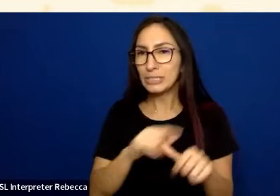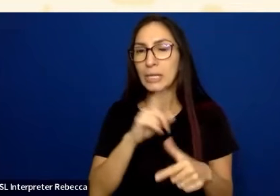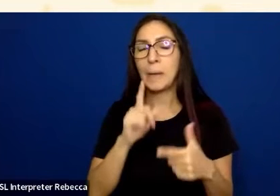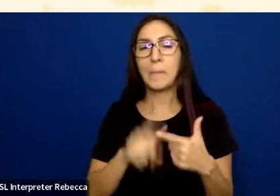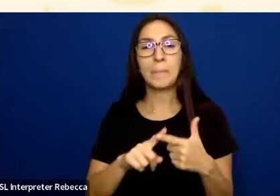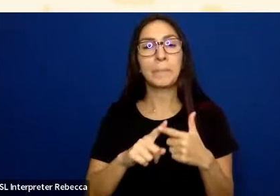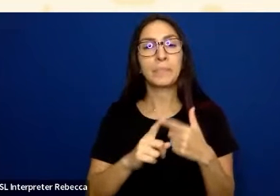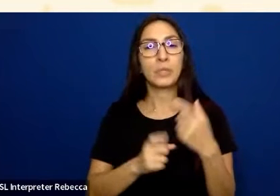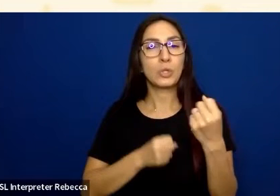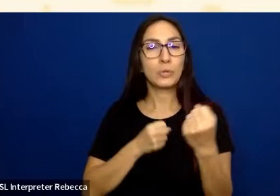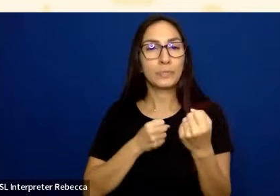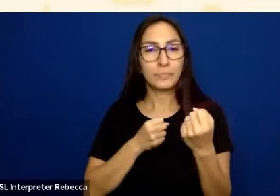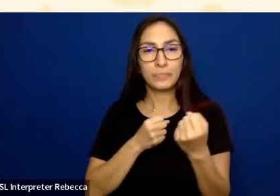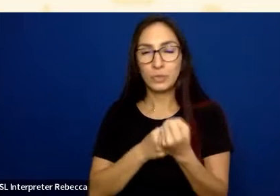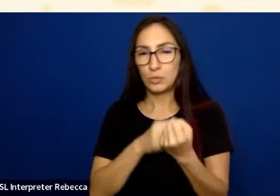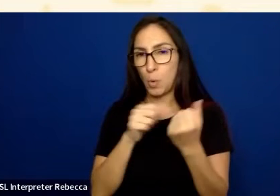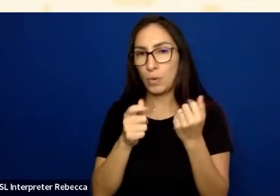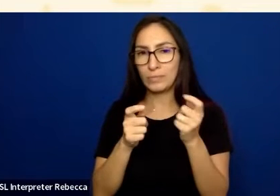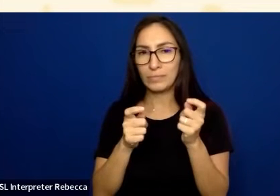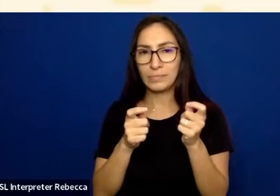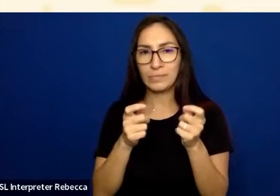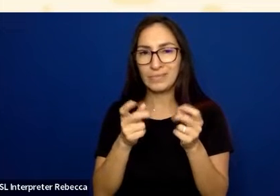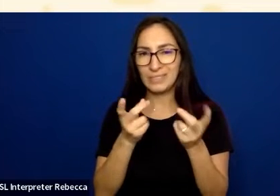If your elements, your interactions are keyboard accessible,